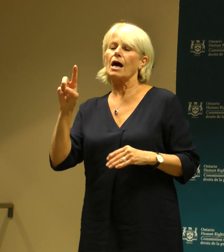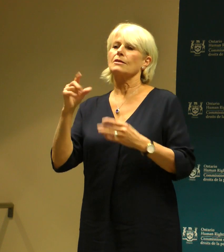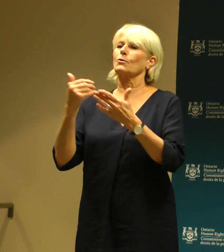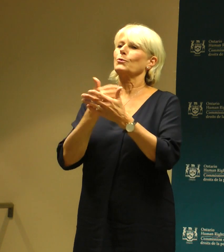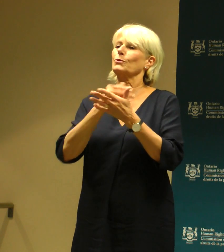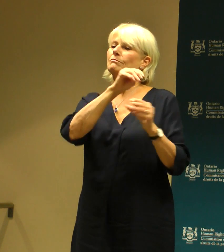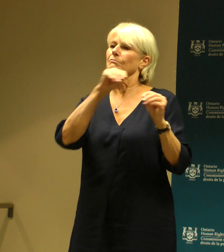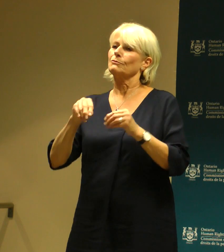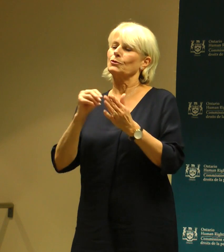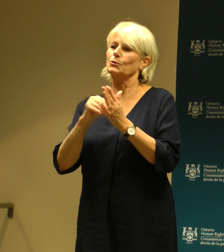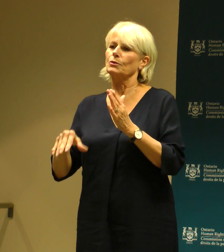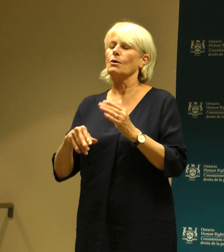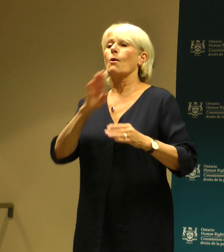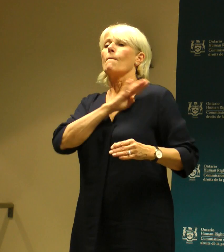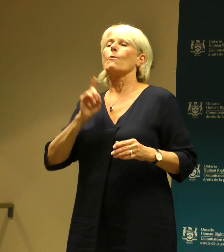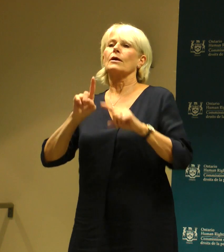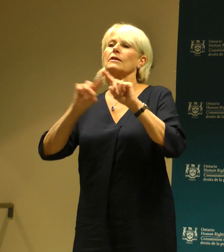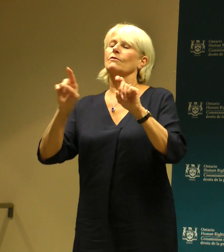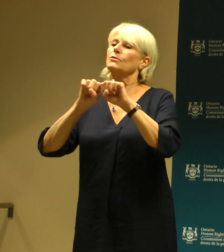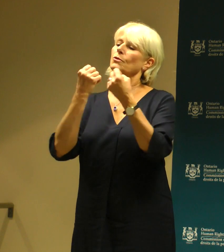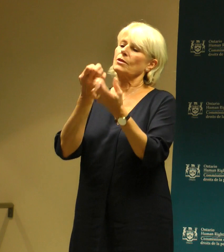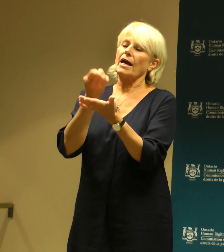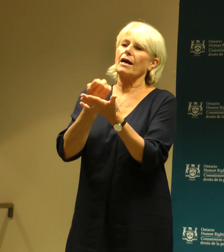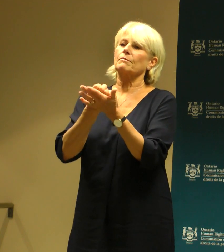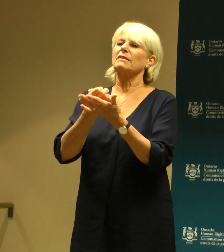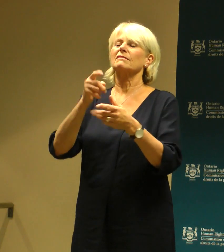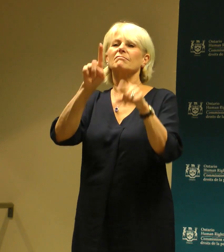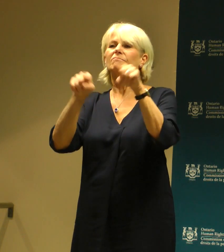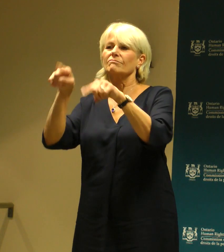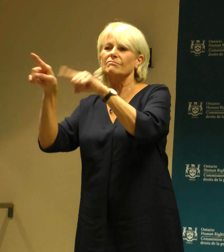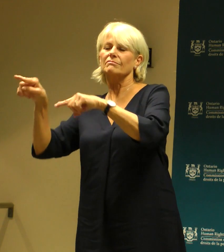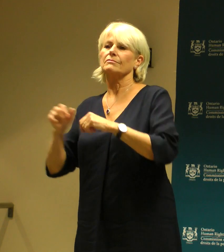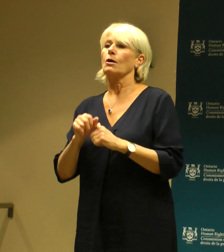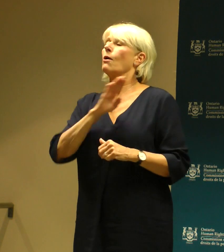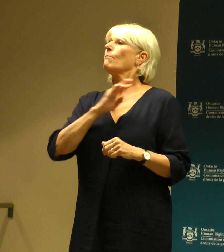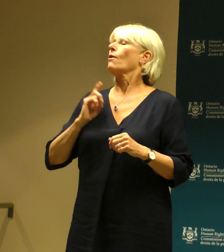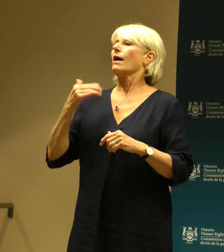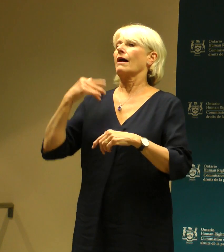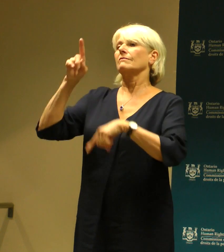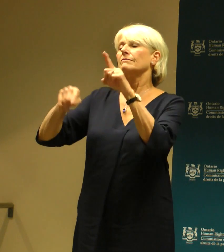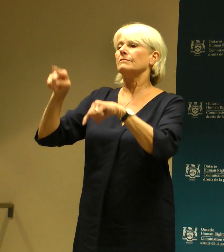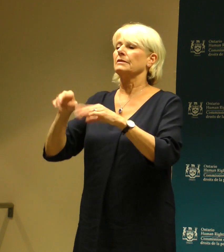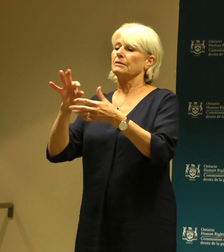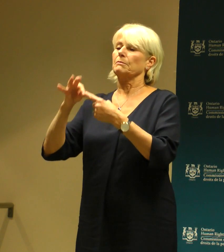boards with different socioeconomic demographics; boards with varying special education plans;